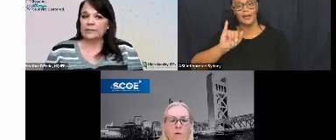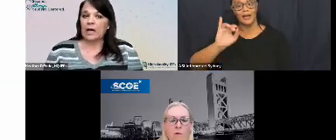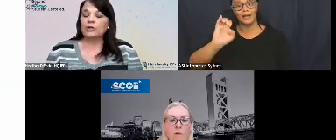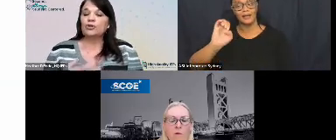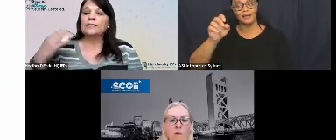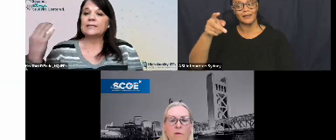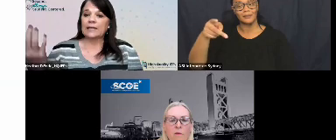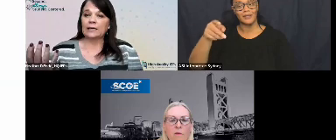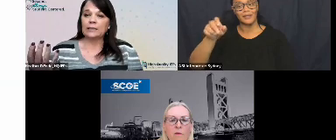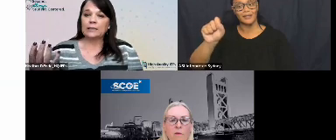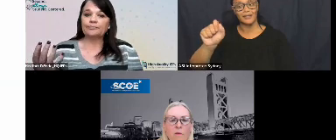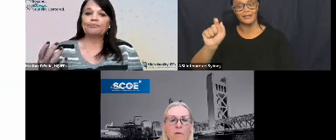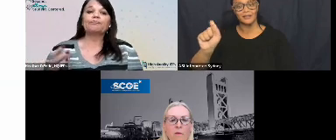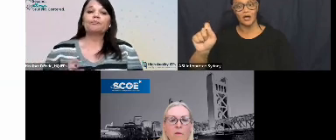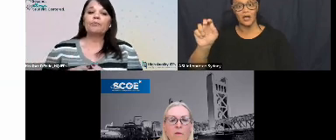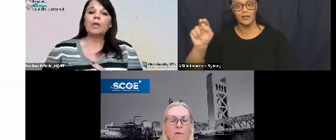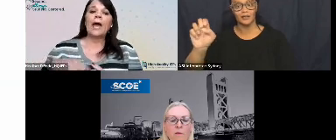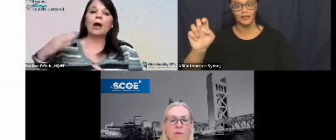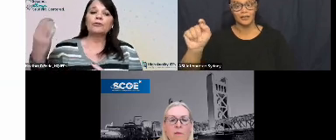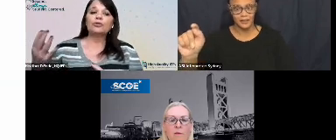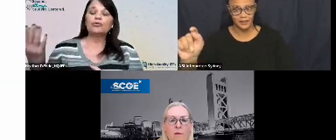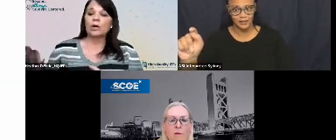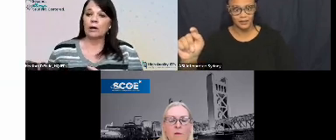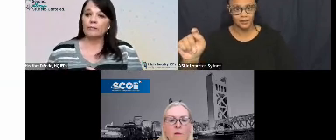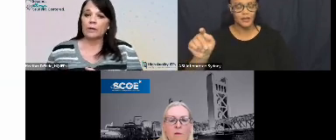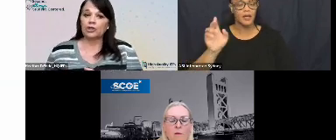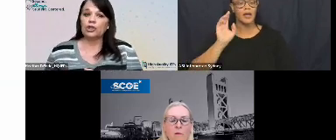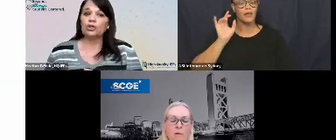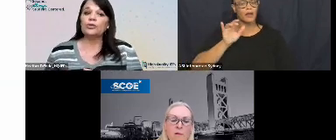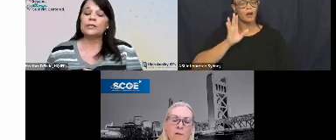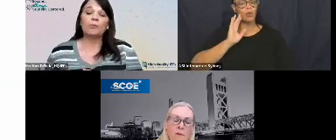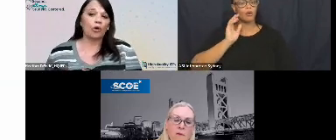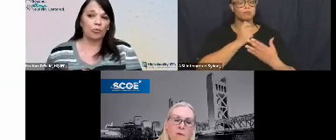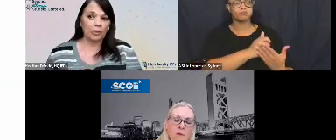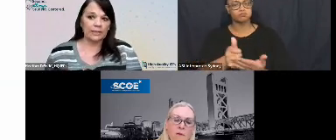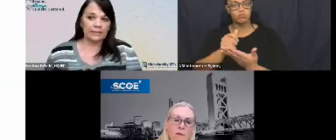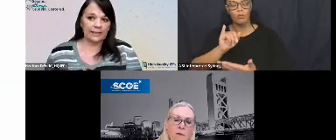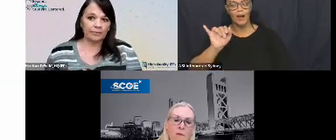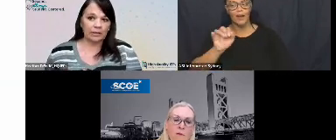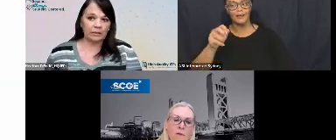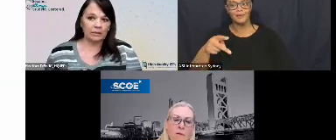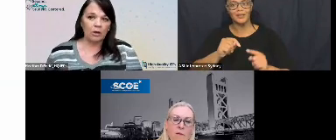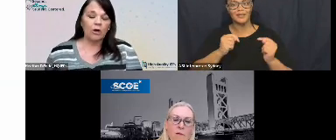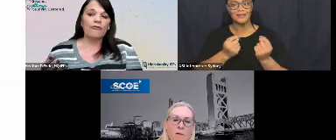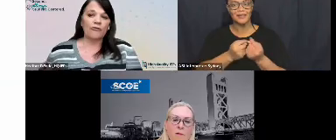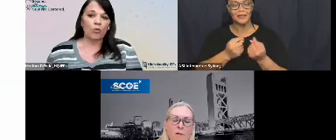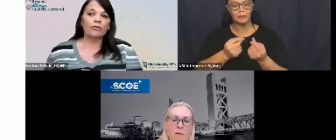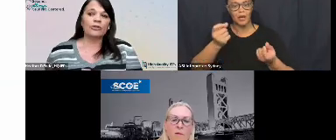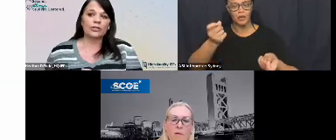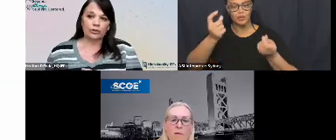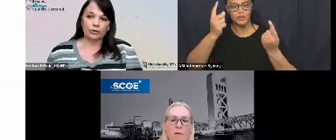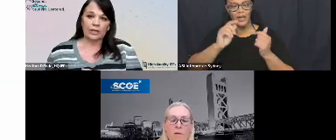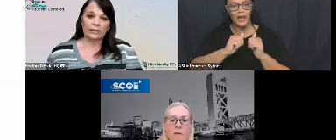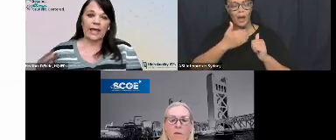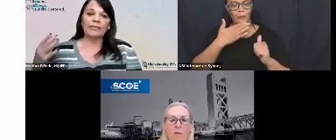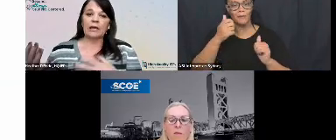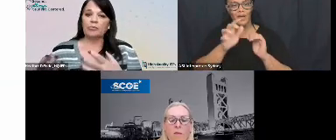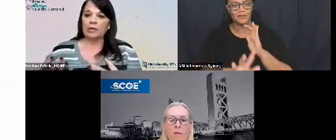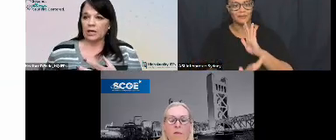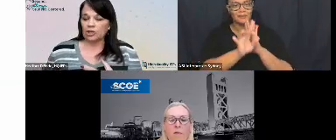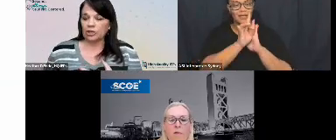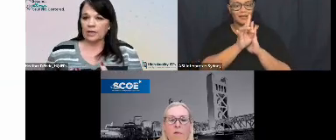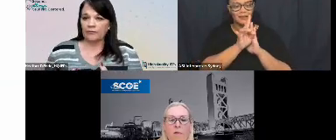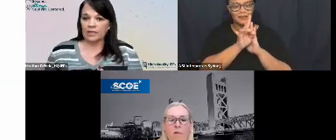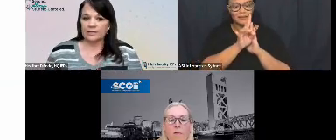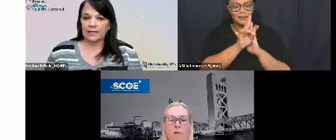teams understand how to um choose the appropriate assessment for the student and the implications of